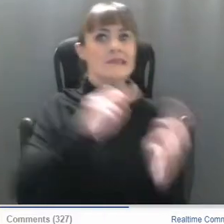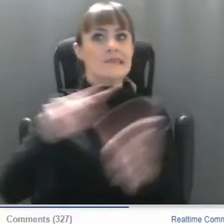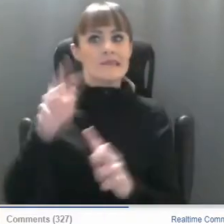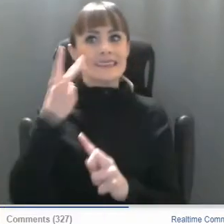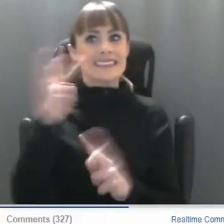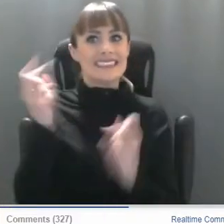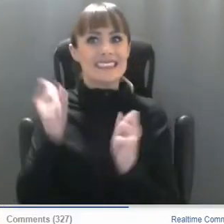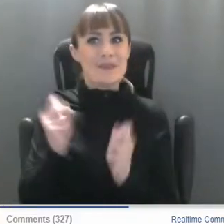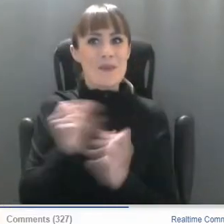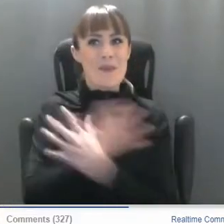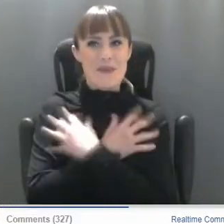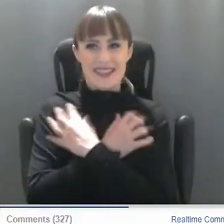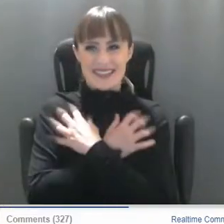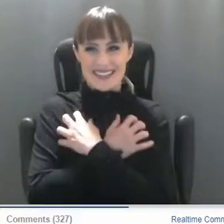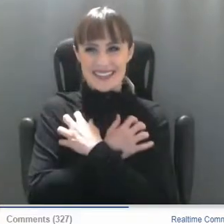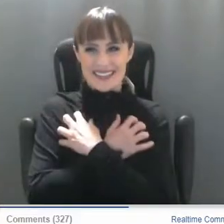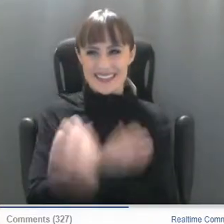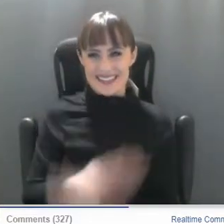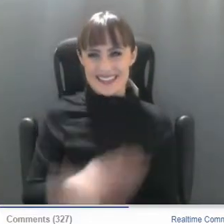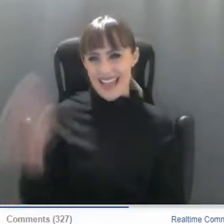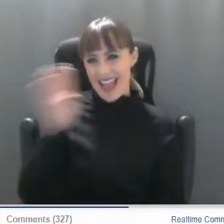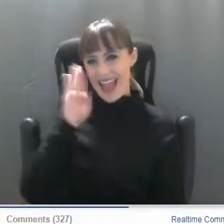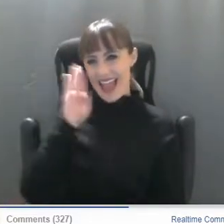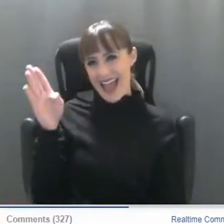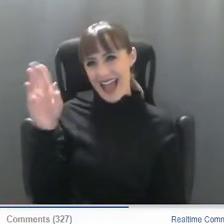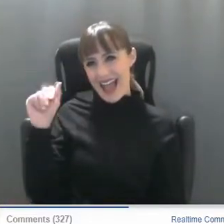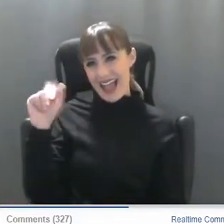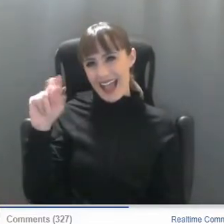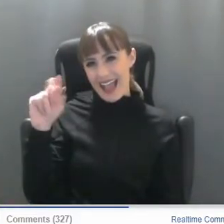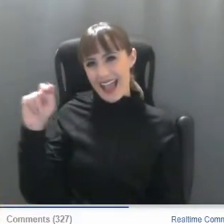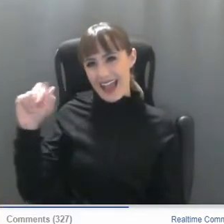Hi Anna. She's a zoo friend from years ago.